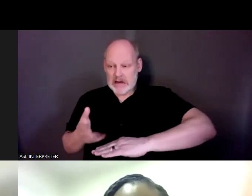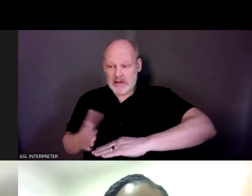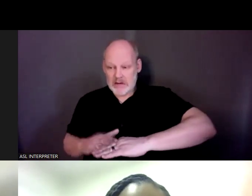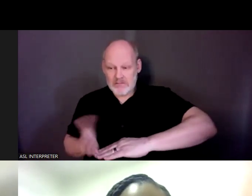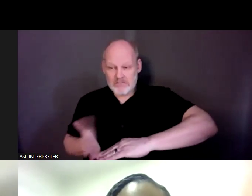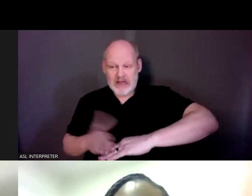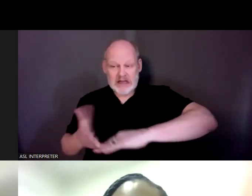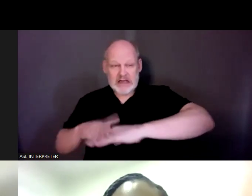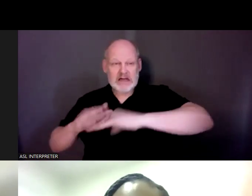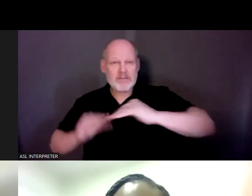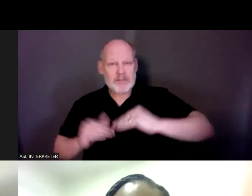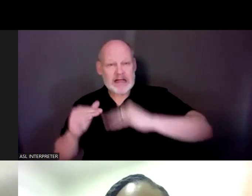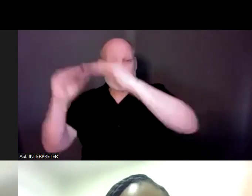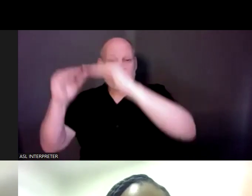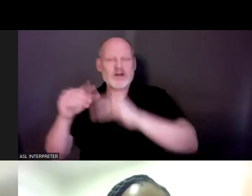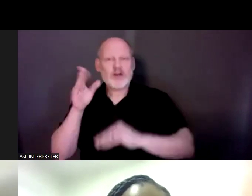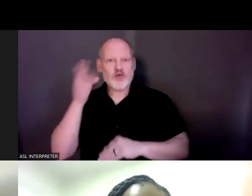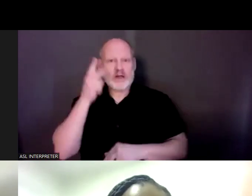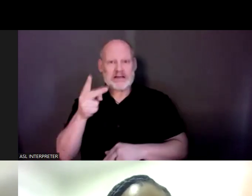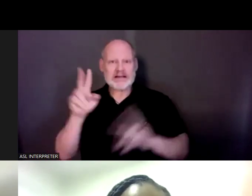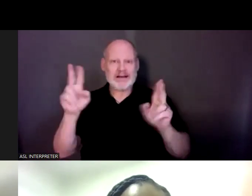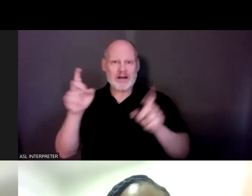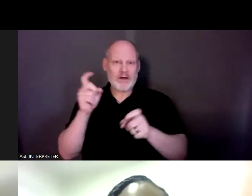celebrate those small wins you know? Don't set the goal at the end of the year. Stay at